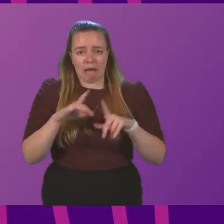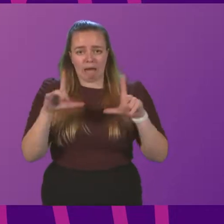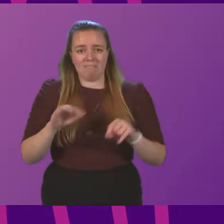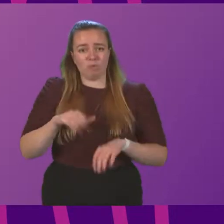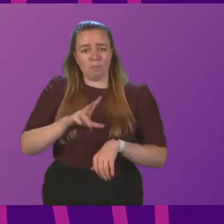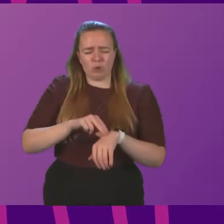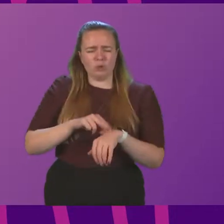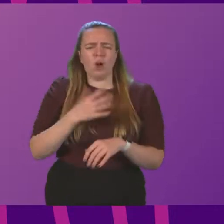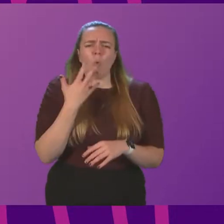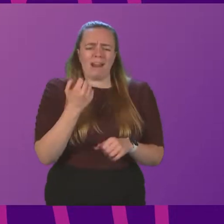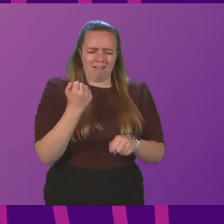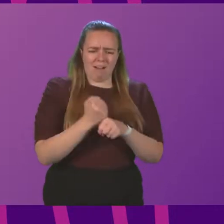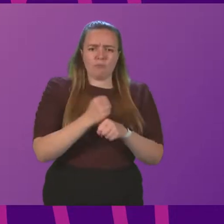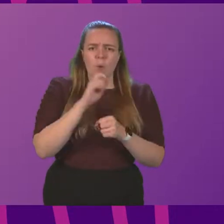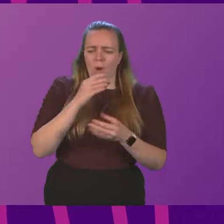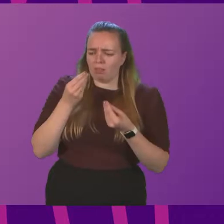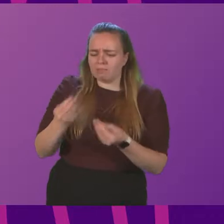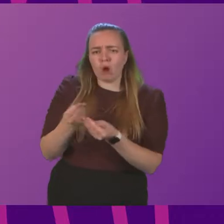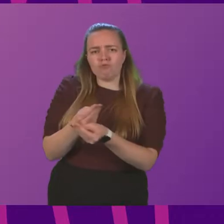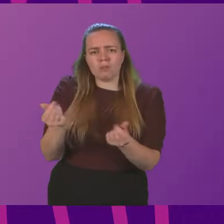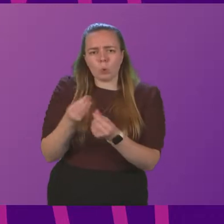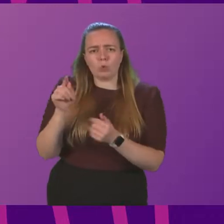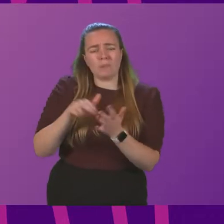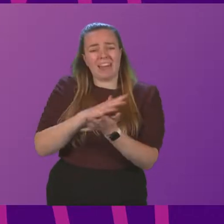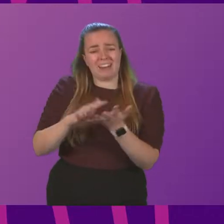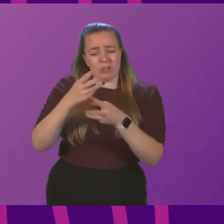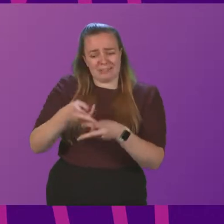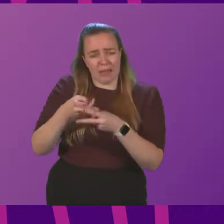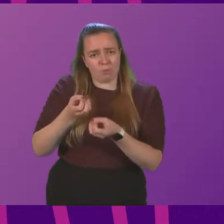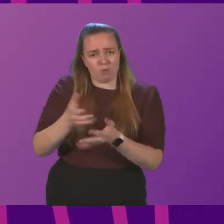service care providers the appropriate resource and guidance to help people with long Covid?